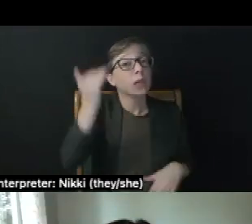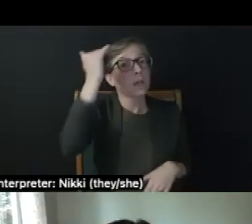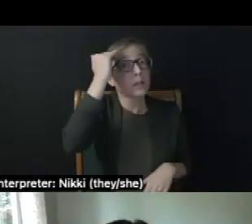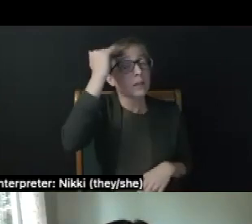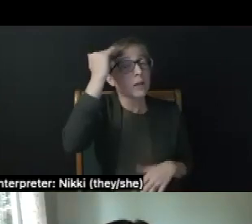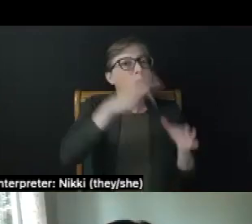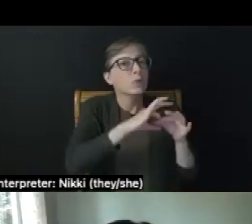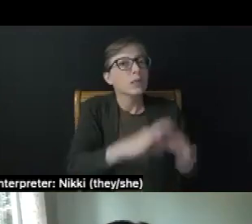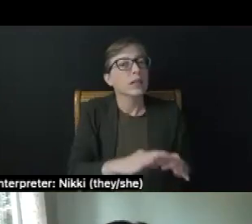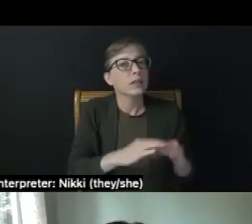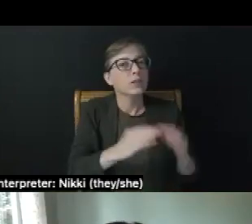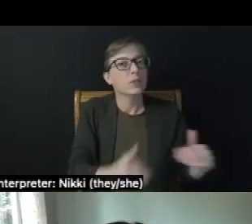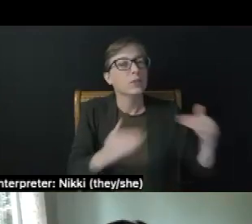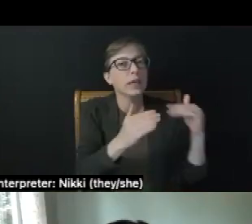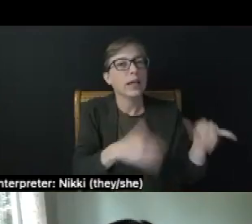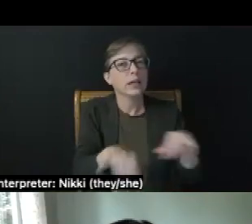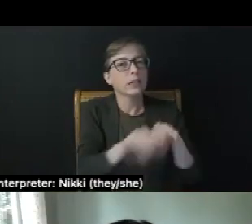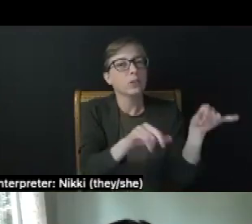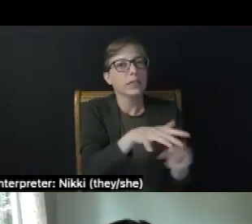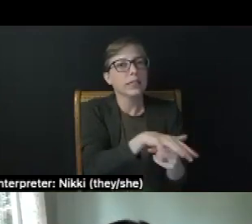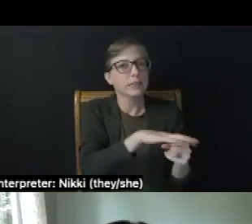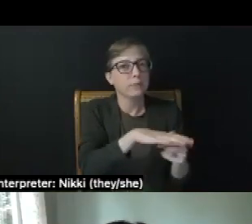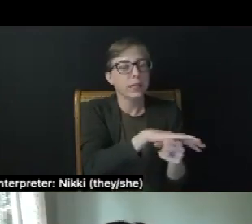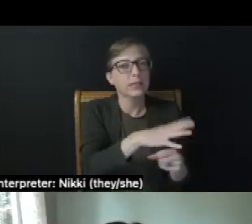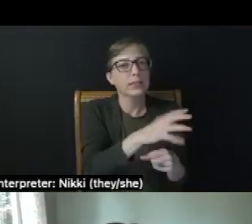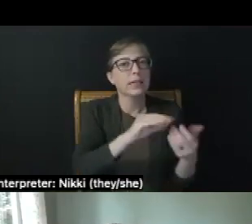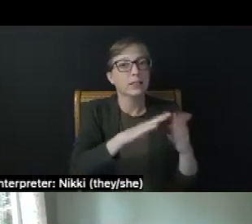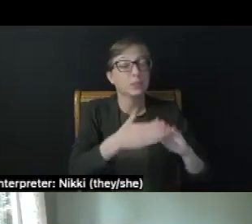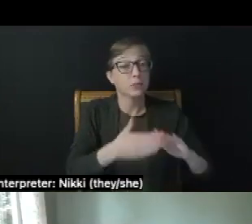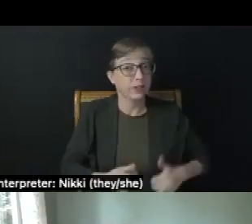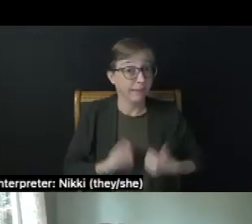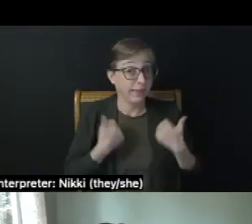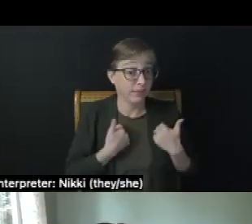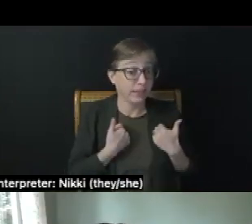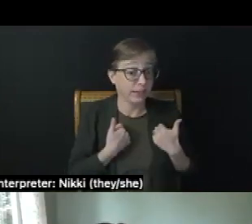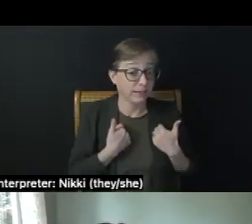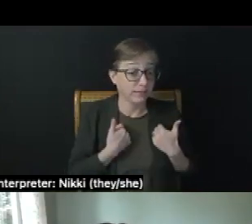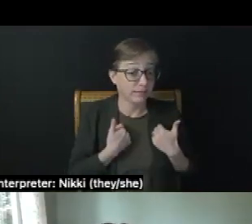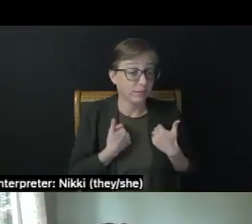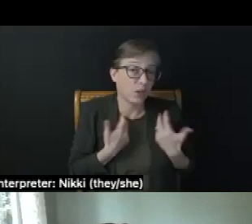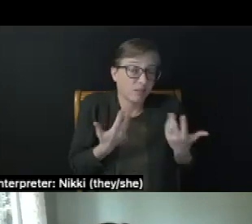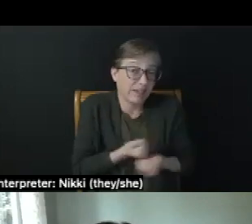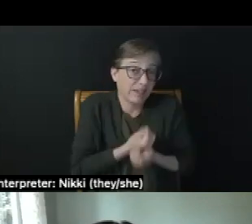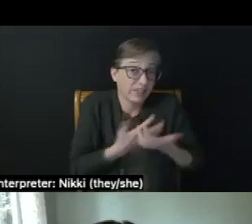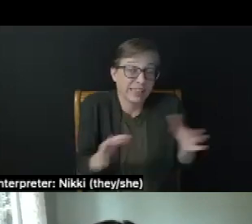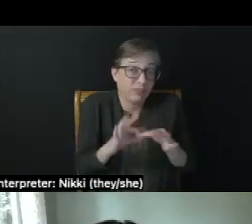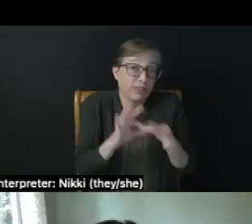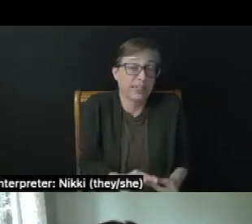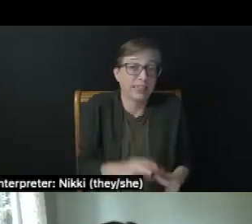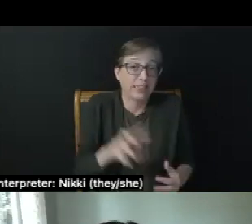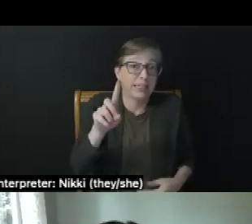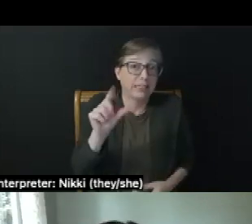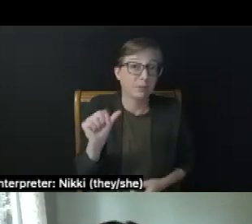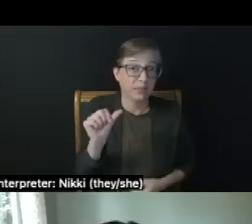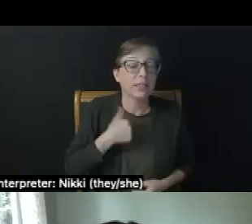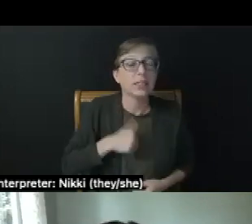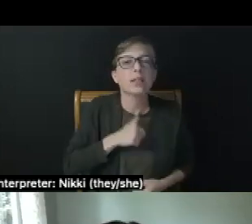and community living and all things disability, we know very little about